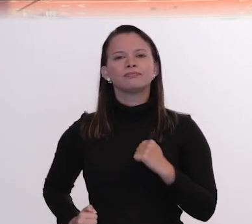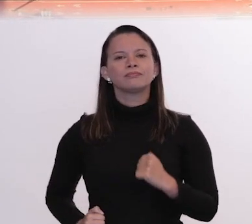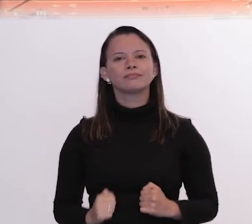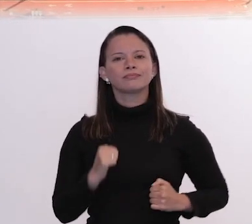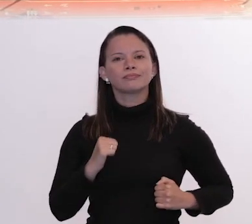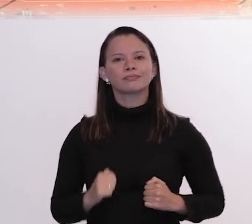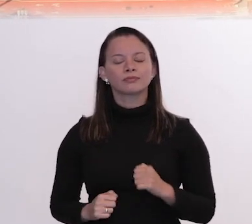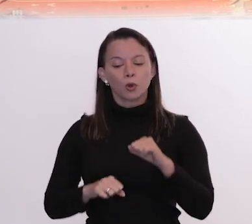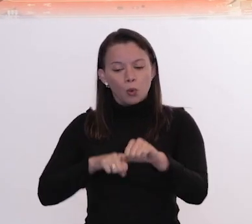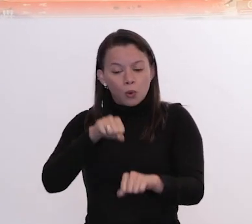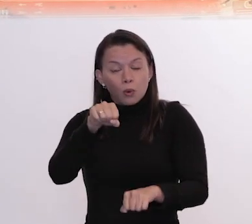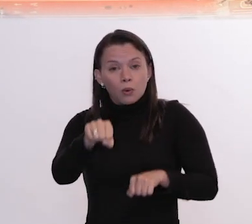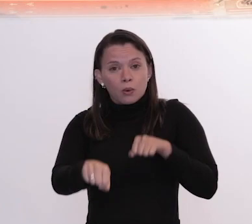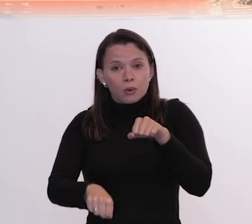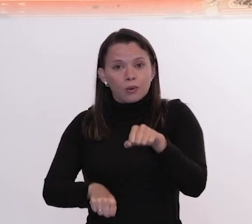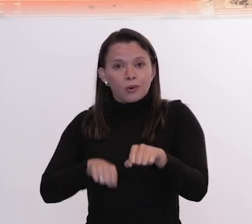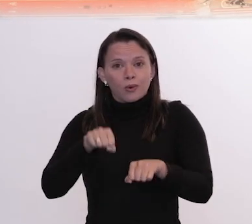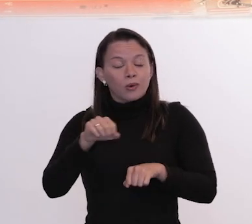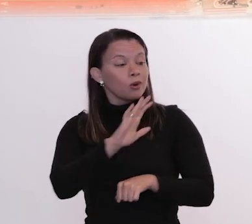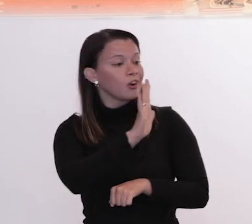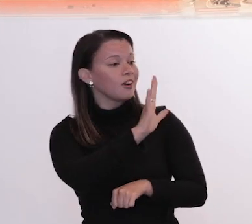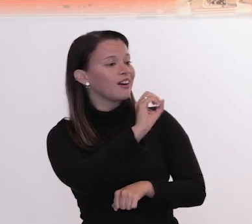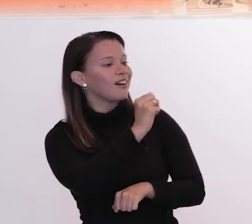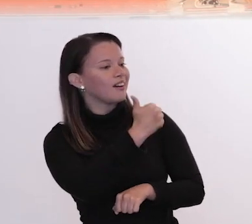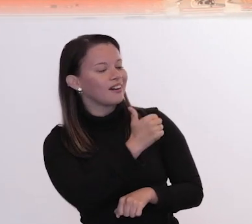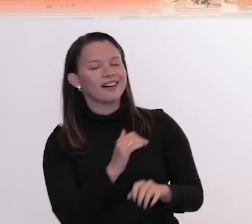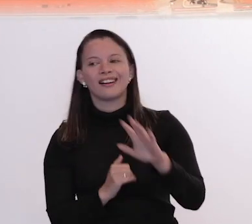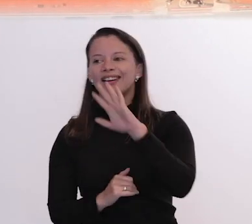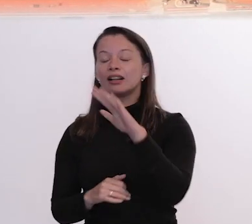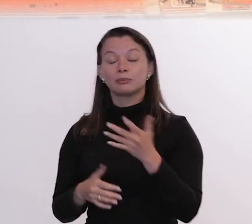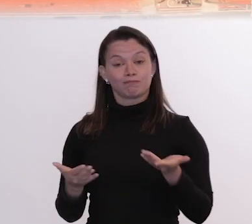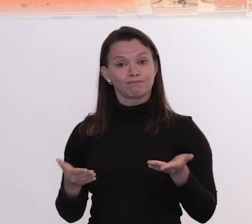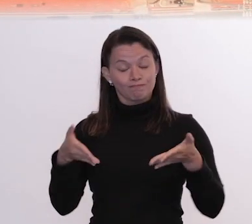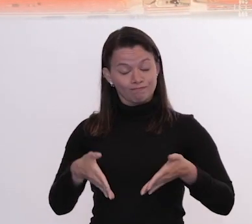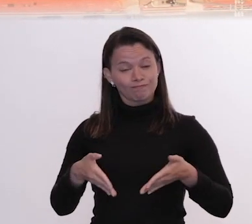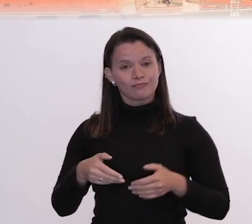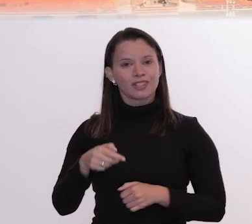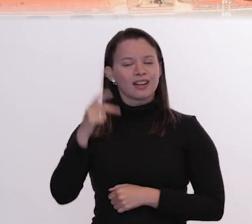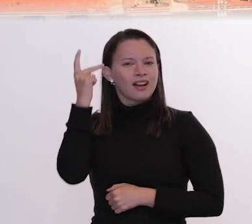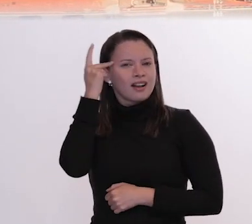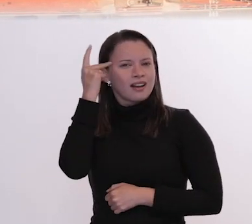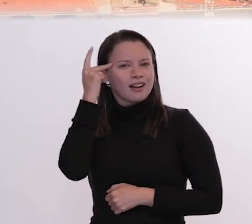São Paulo is not a beautiful city, it's not a love at first sight, like Rio de Janeiro. It is not charming